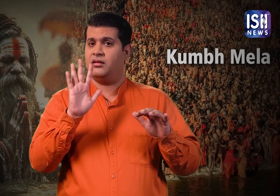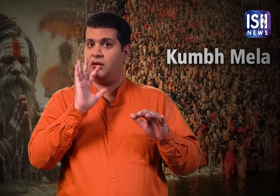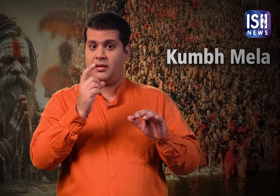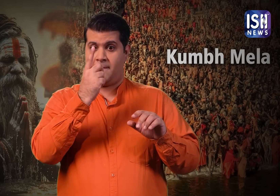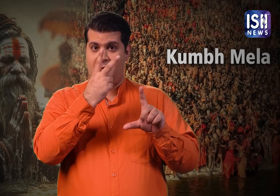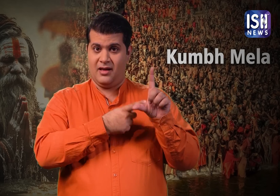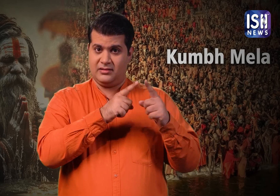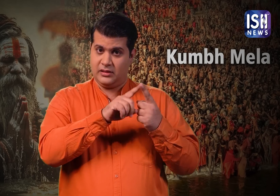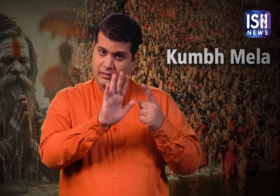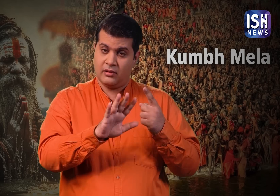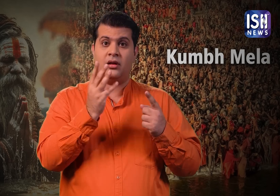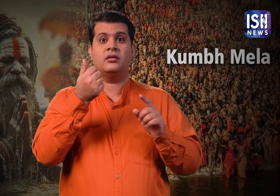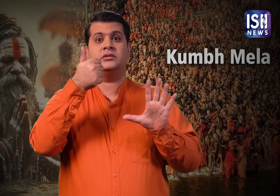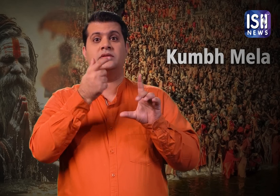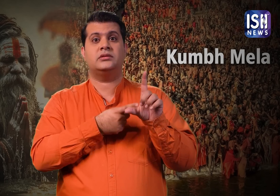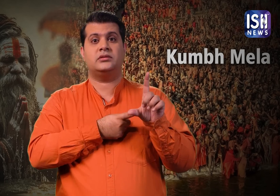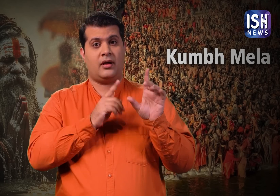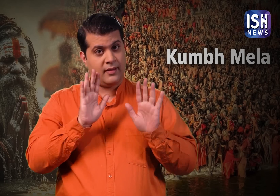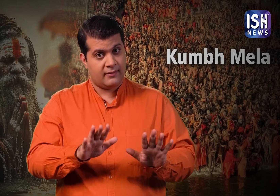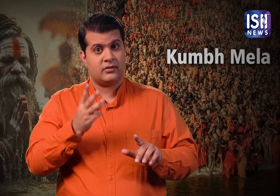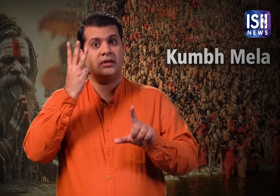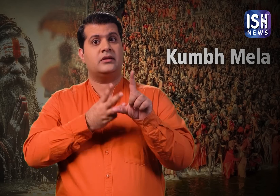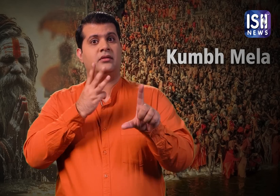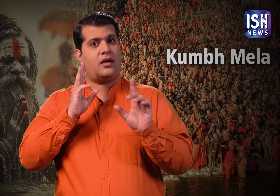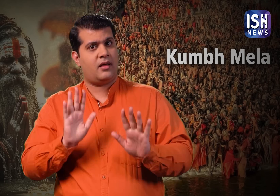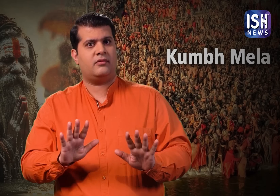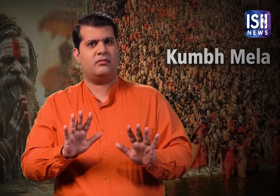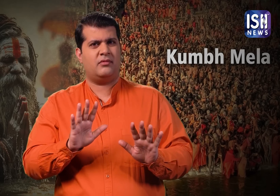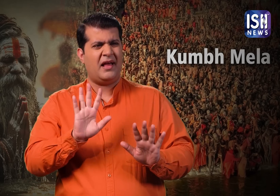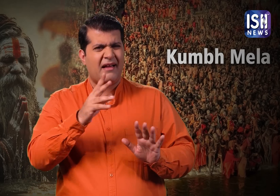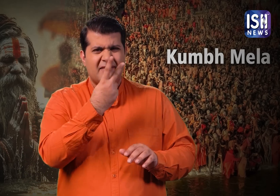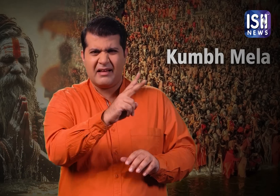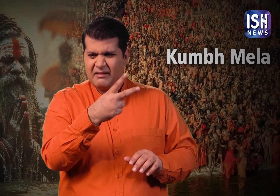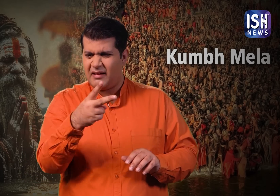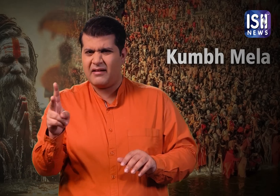There are different types of Kumbh Mela that happen once in 12 years, 6 years and 3 years also.